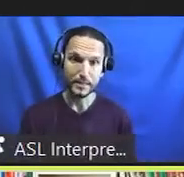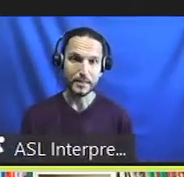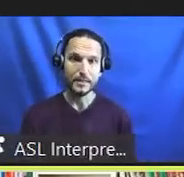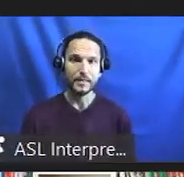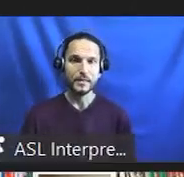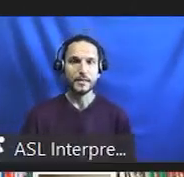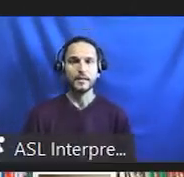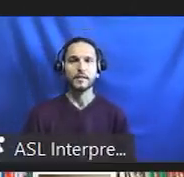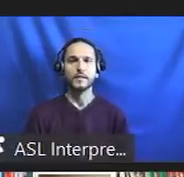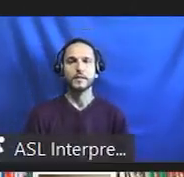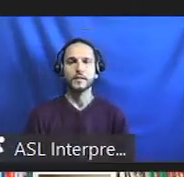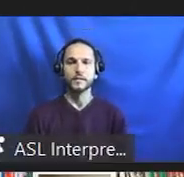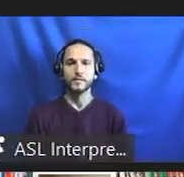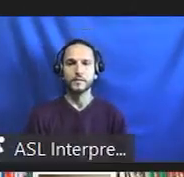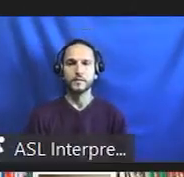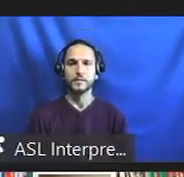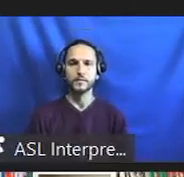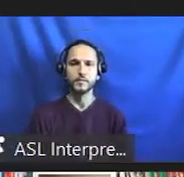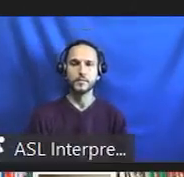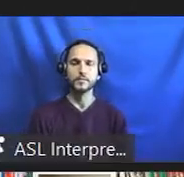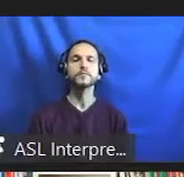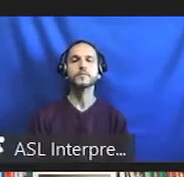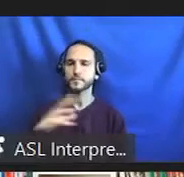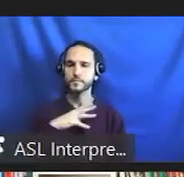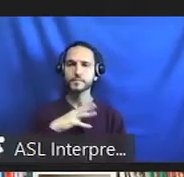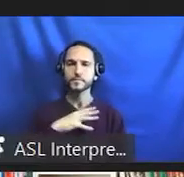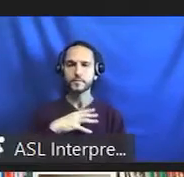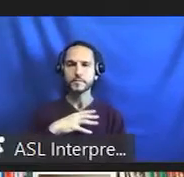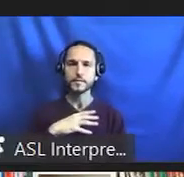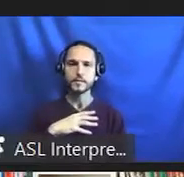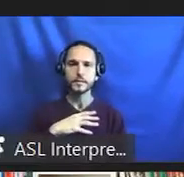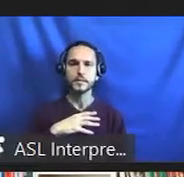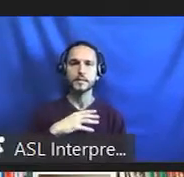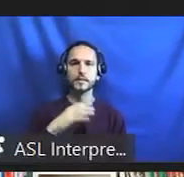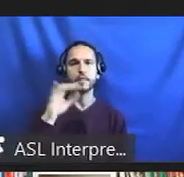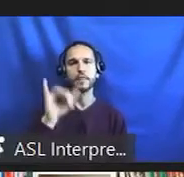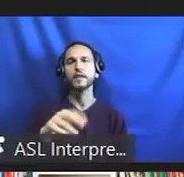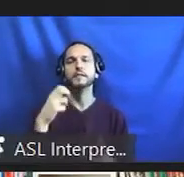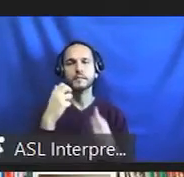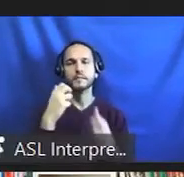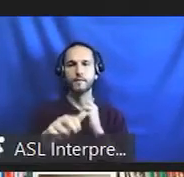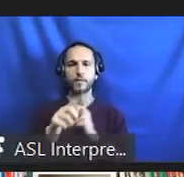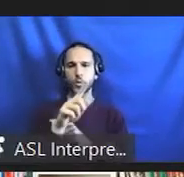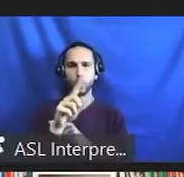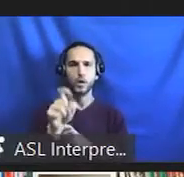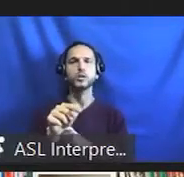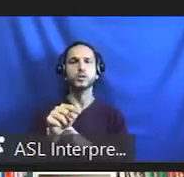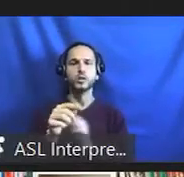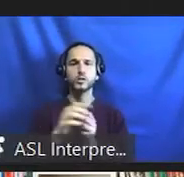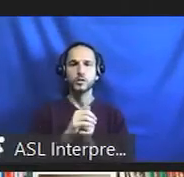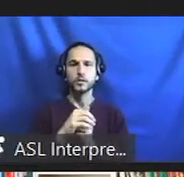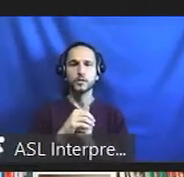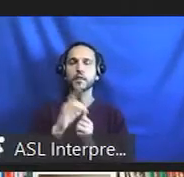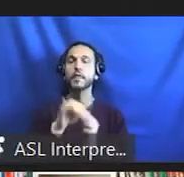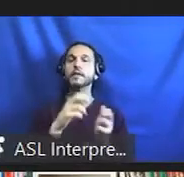Yeah, I can jump in on that one. That's a tough question. And it's a tough question because it's